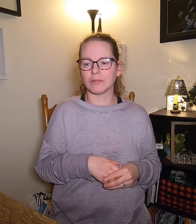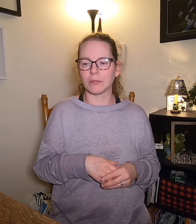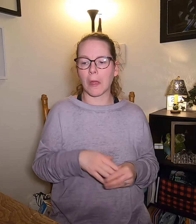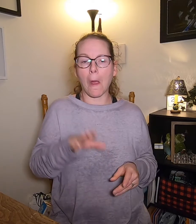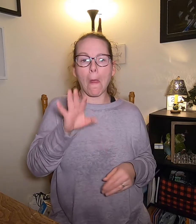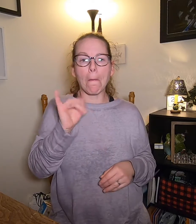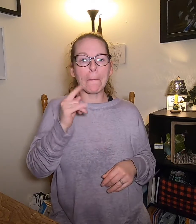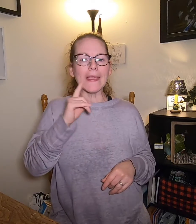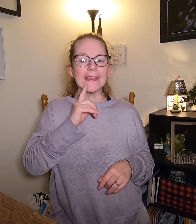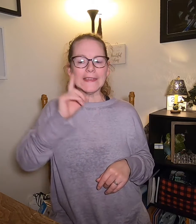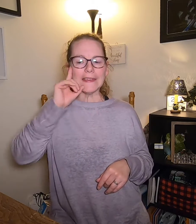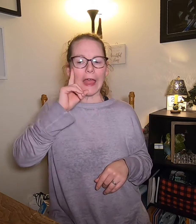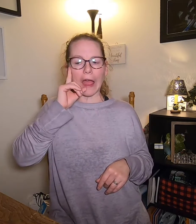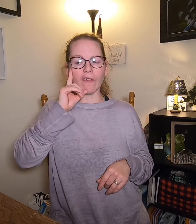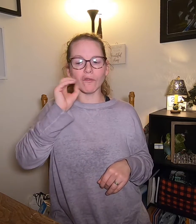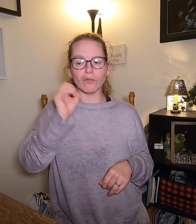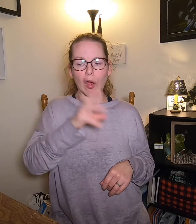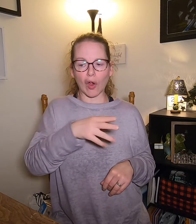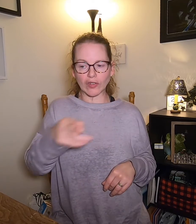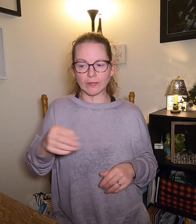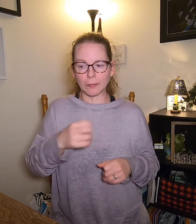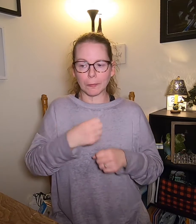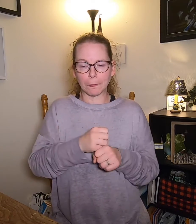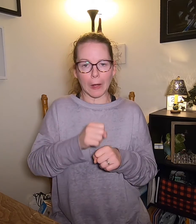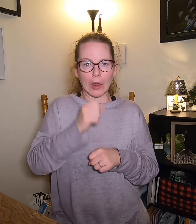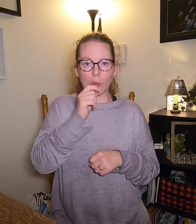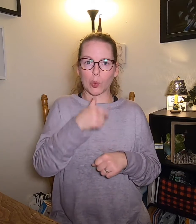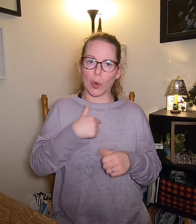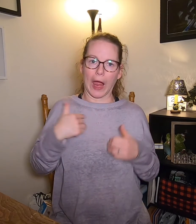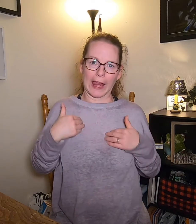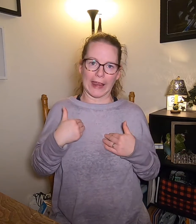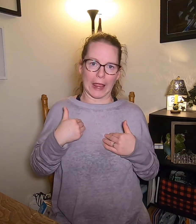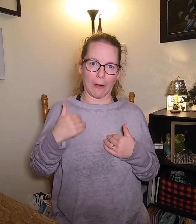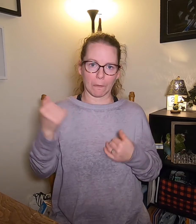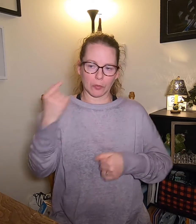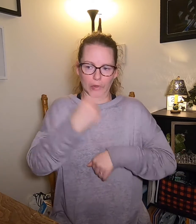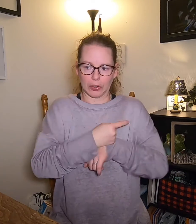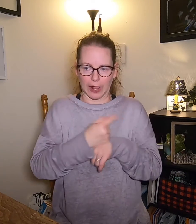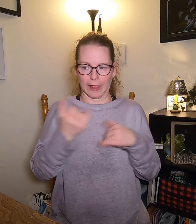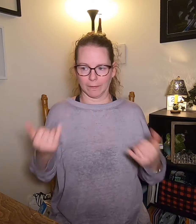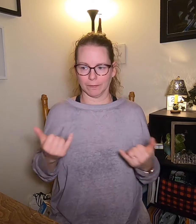Being deaf/hard of hearing made who I am today,